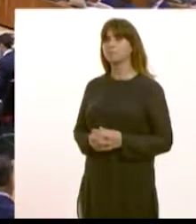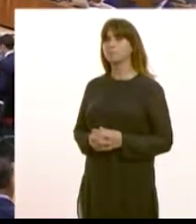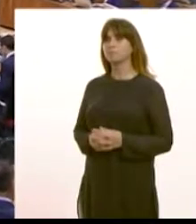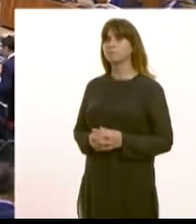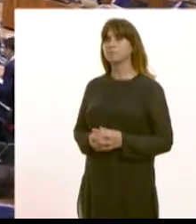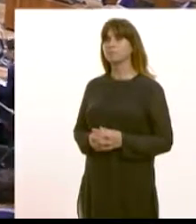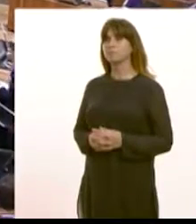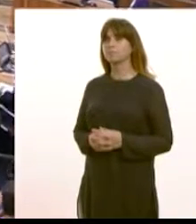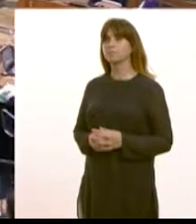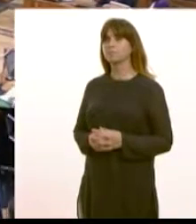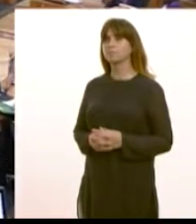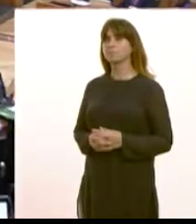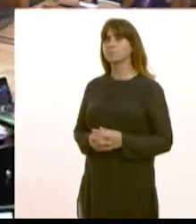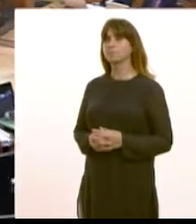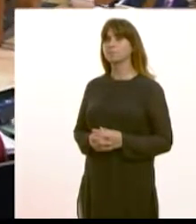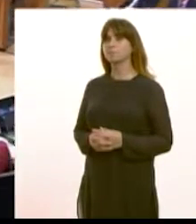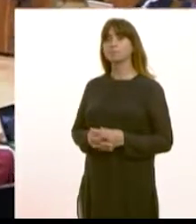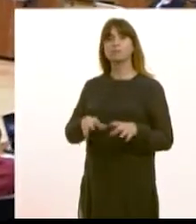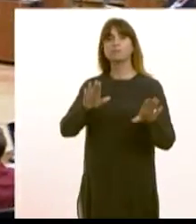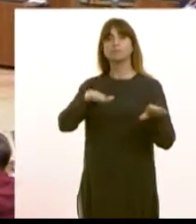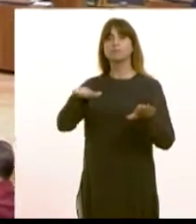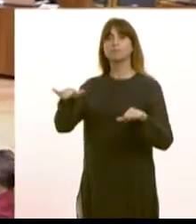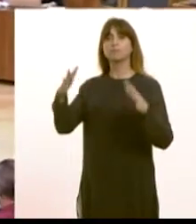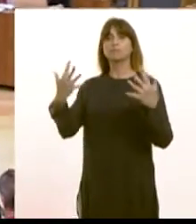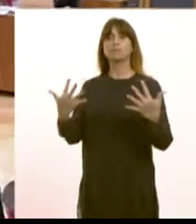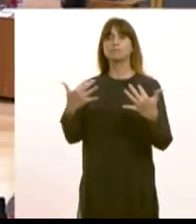Y Llywydd / The Presiding Officer: The first item this afternoon is questions to the First